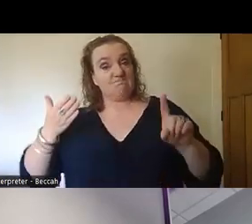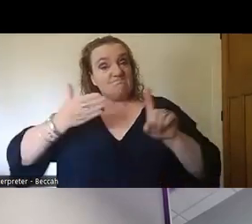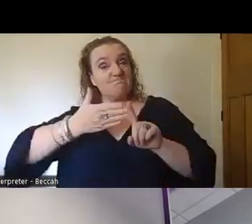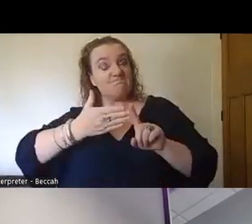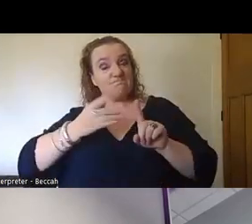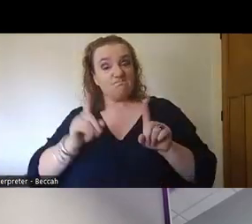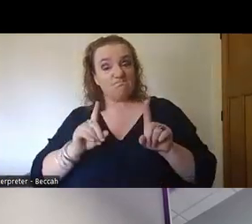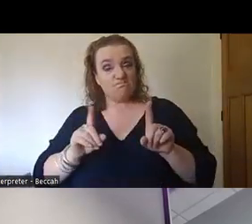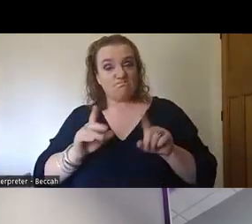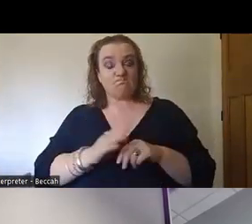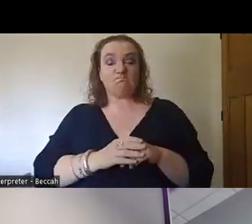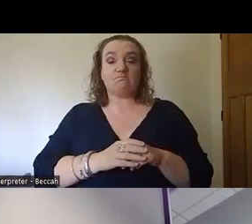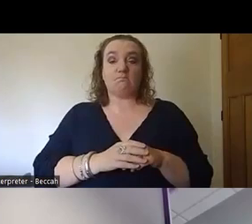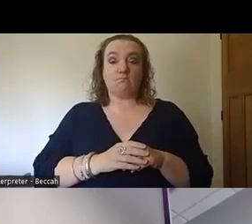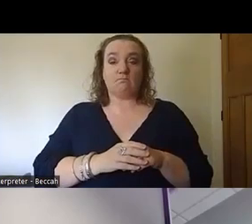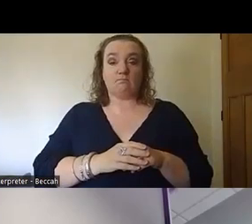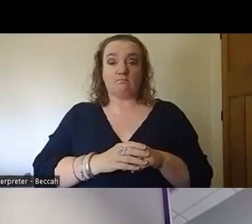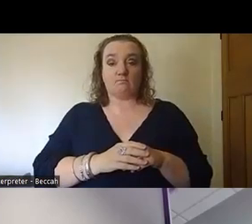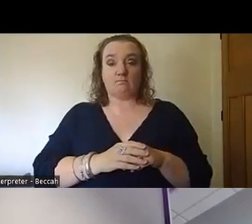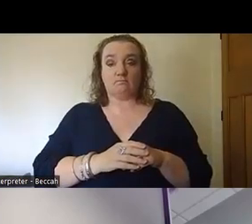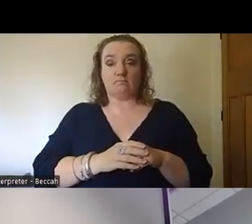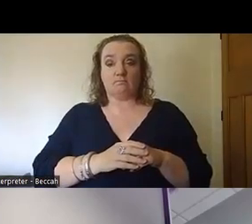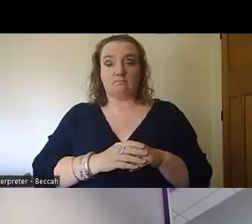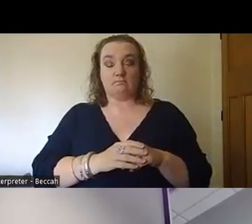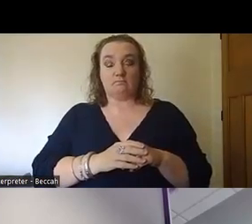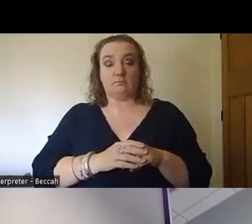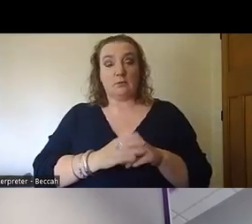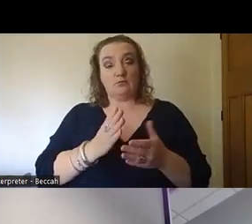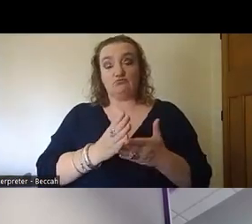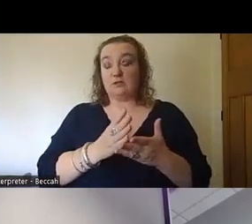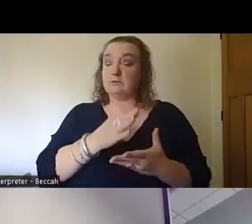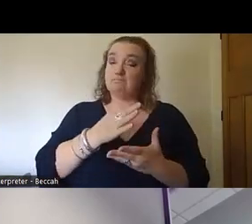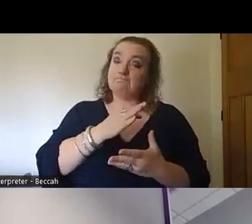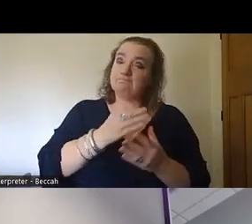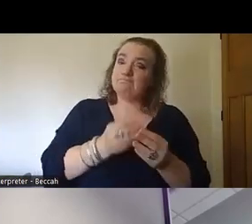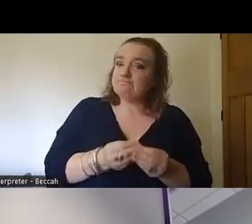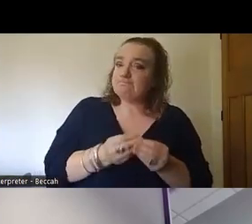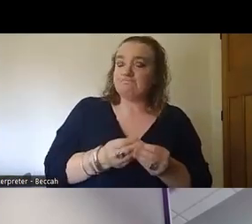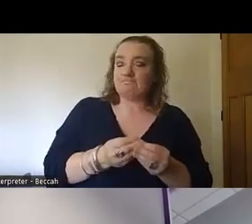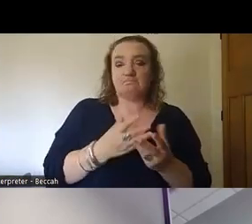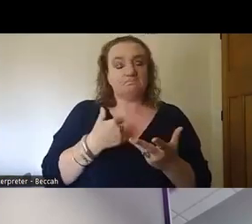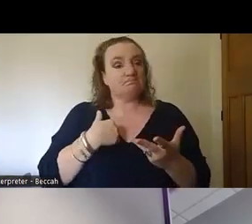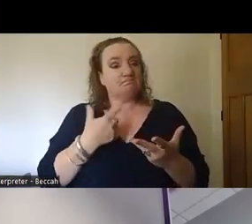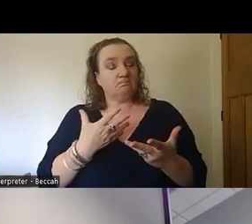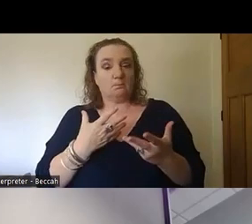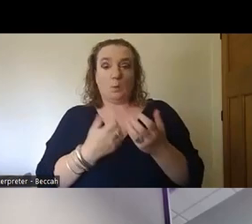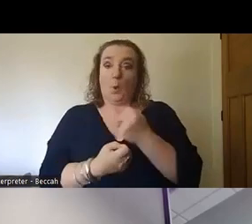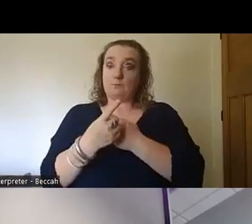is really part of one of the greatest privileges that I've been, I've had the opportunity to be part of.